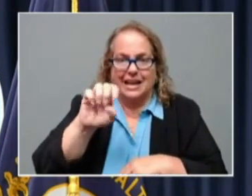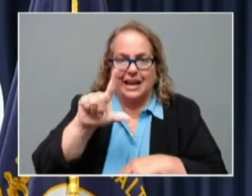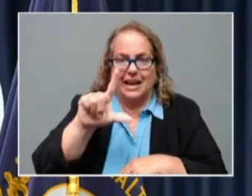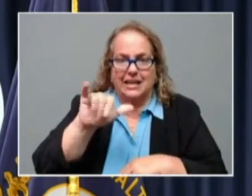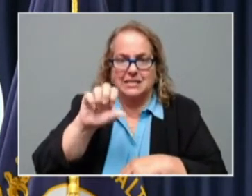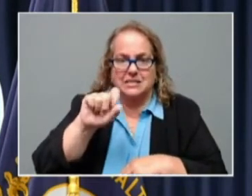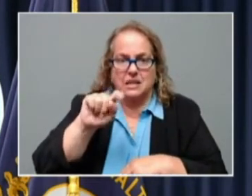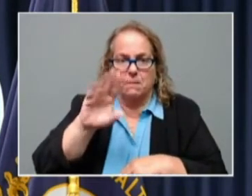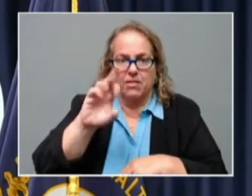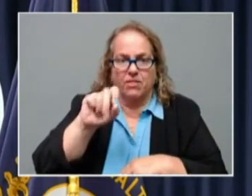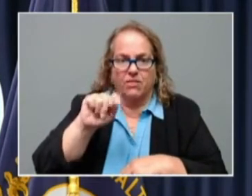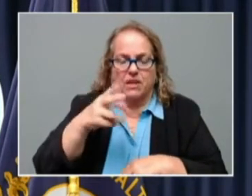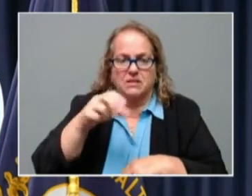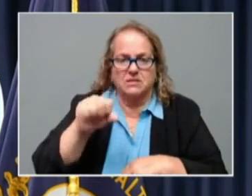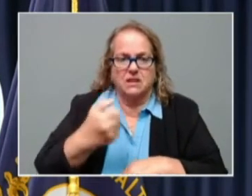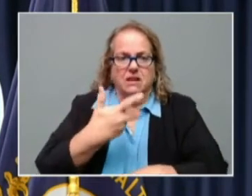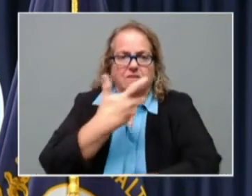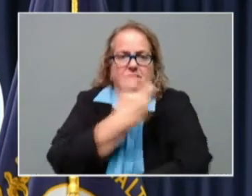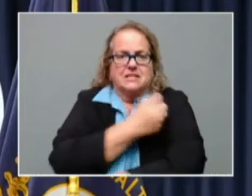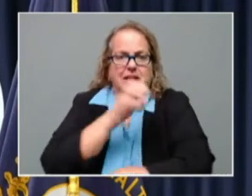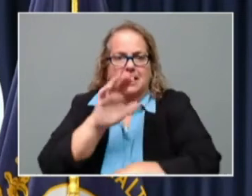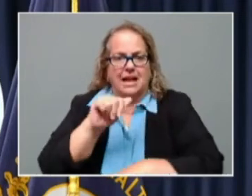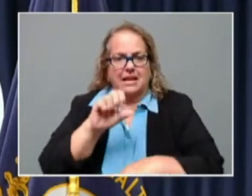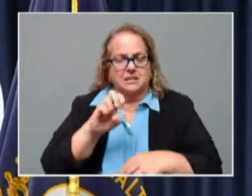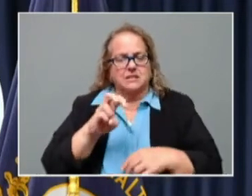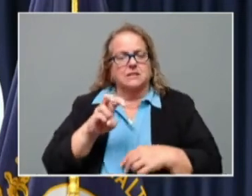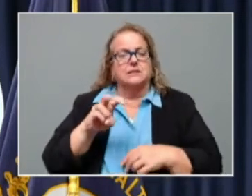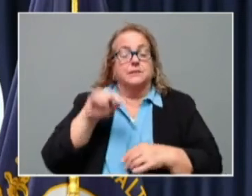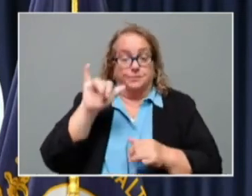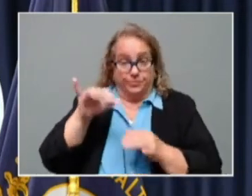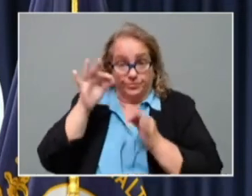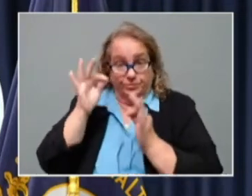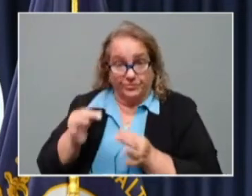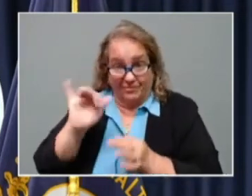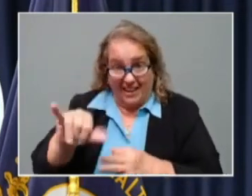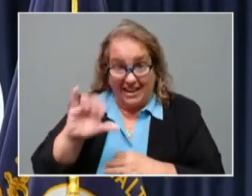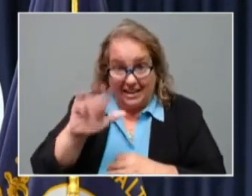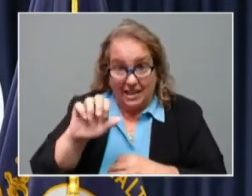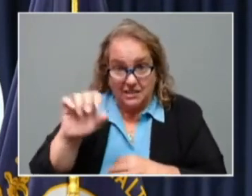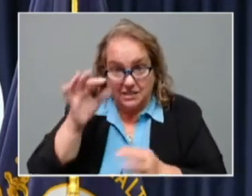Right? That's a decision where at least uh in the T. R. O. Stage a federal